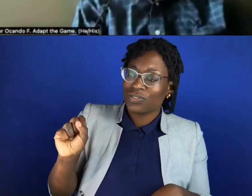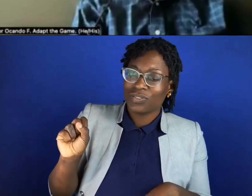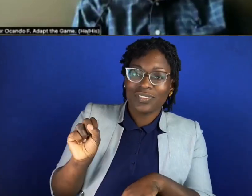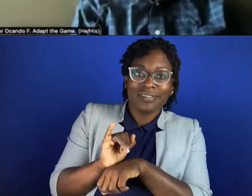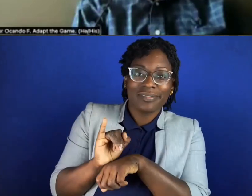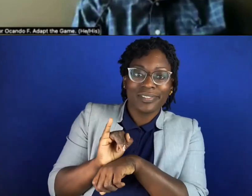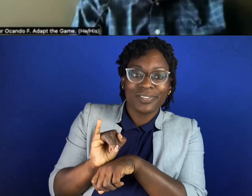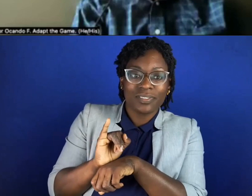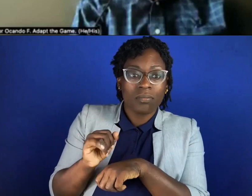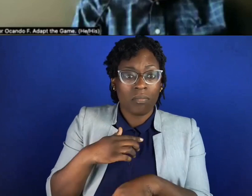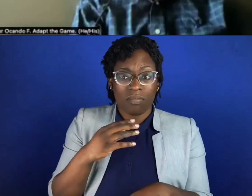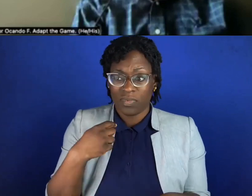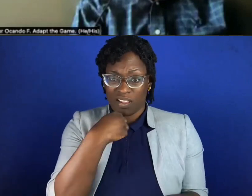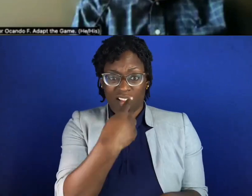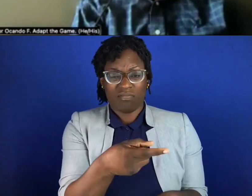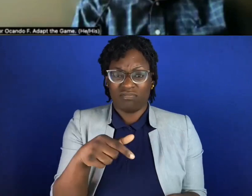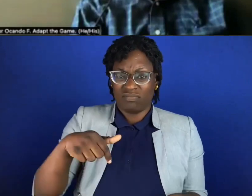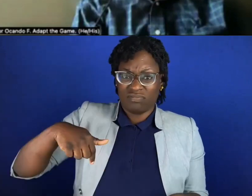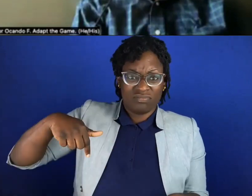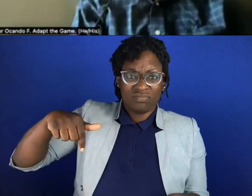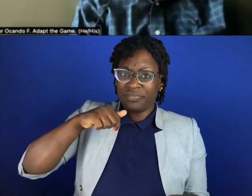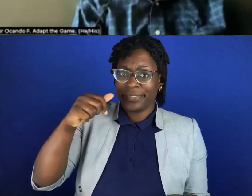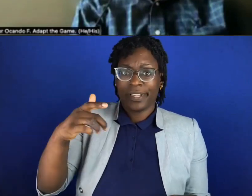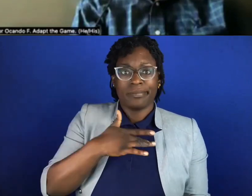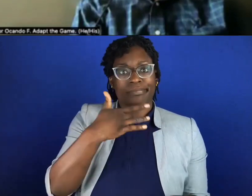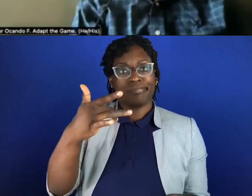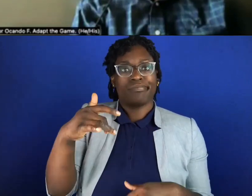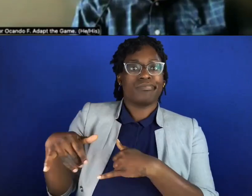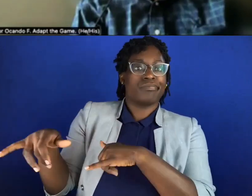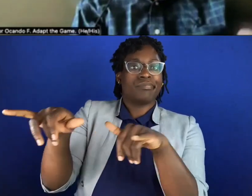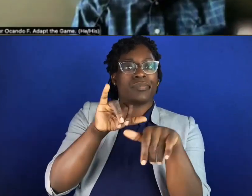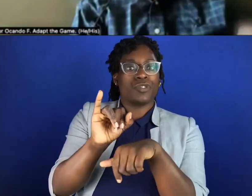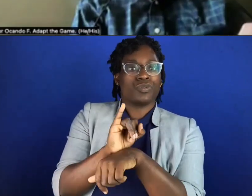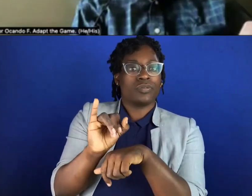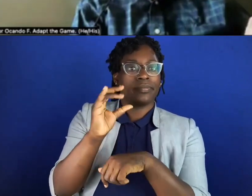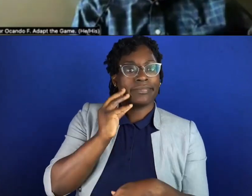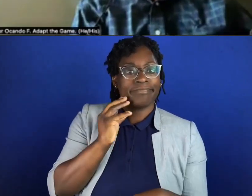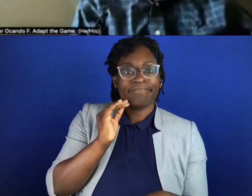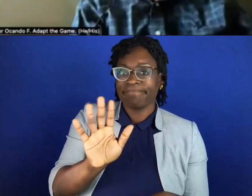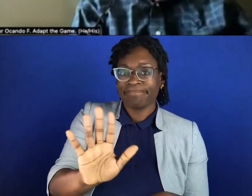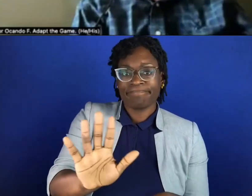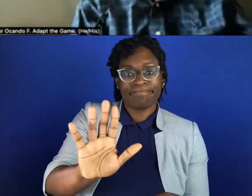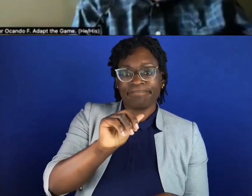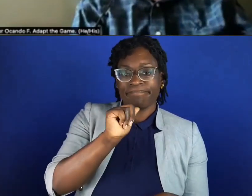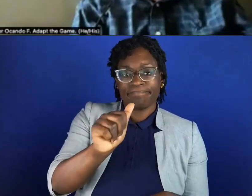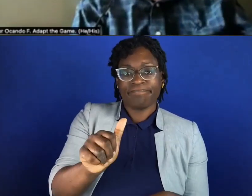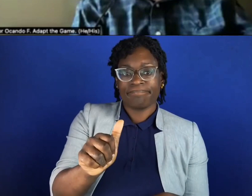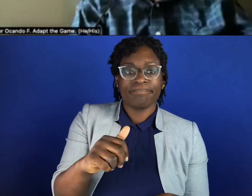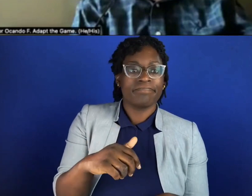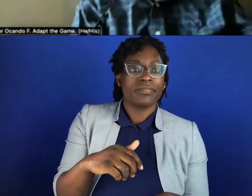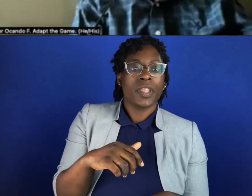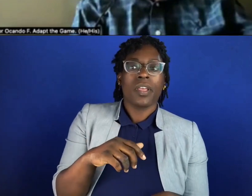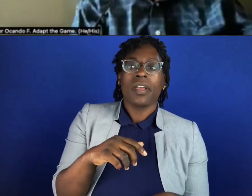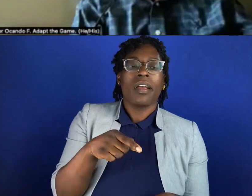the typical internships where you’ll be getting people coffee. Because we are a small